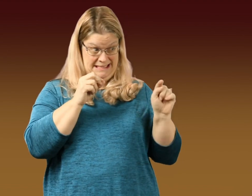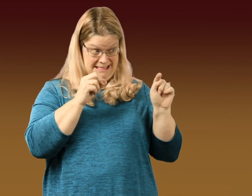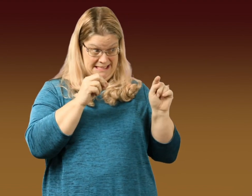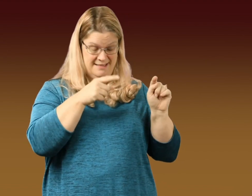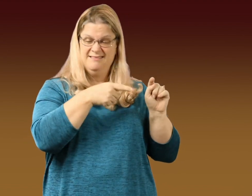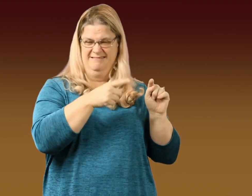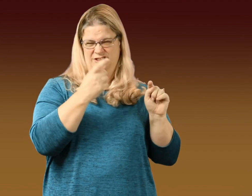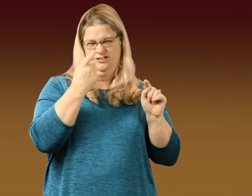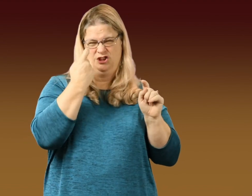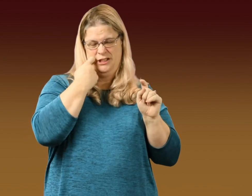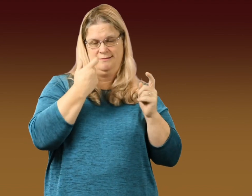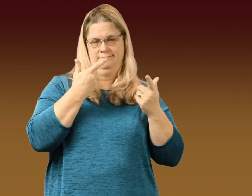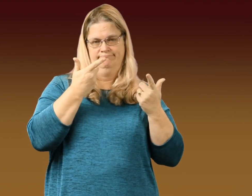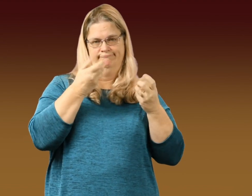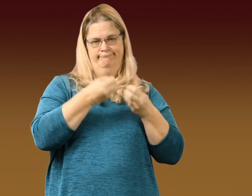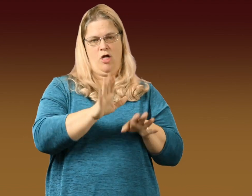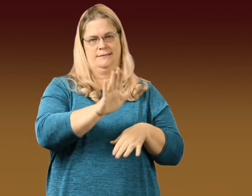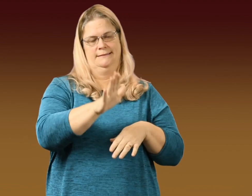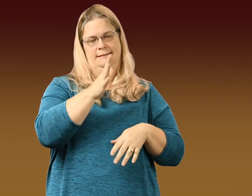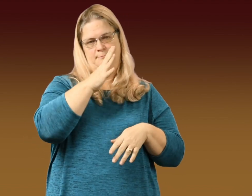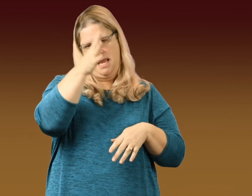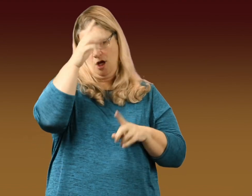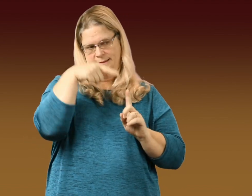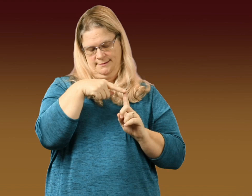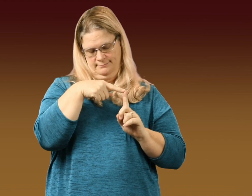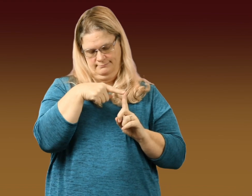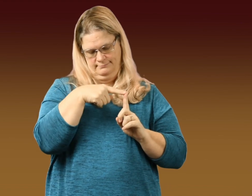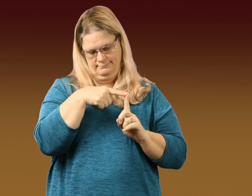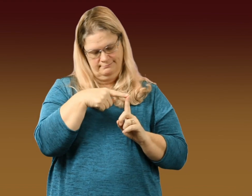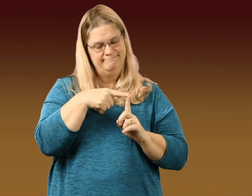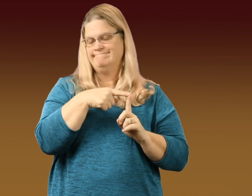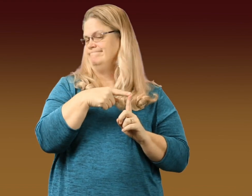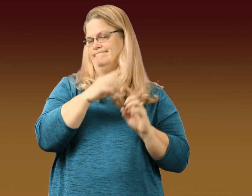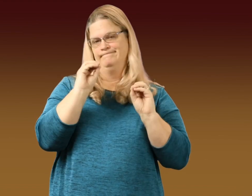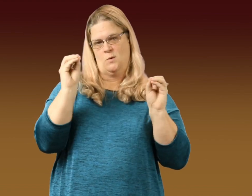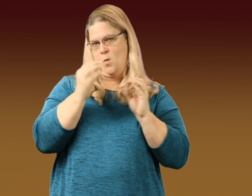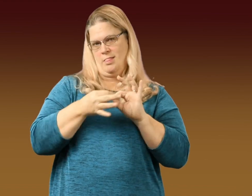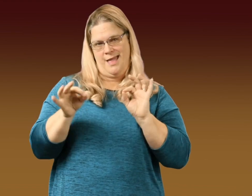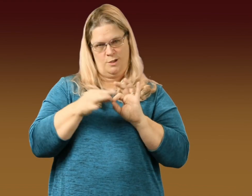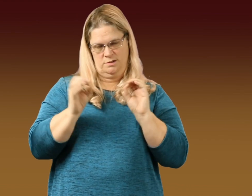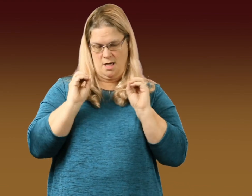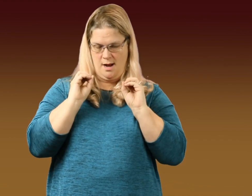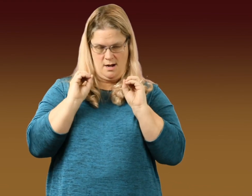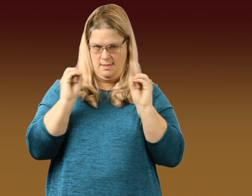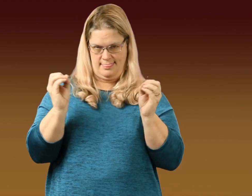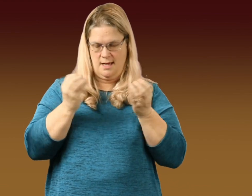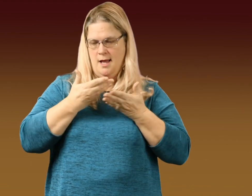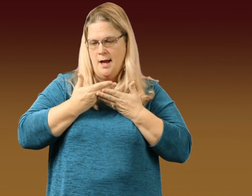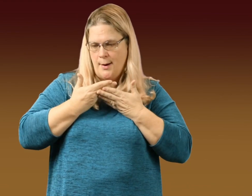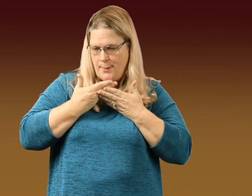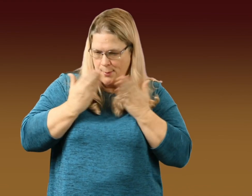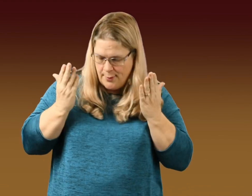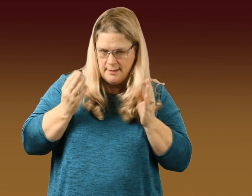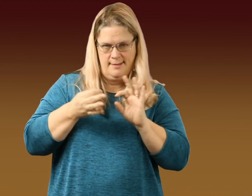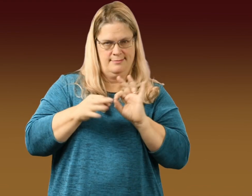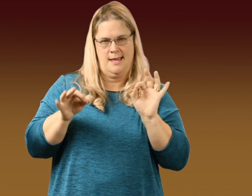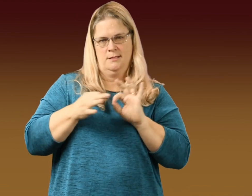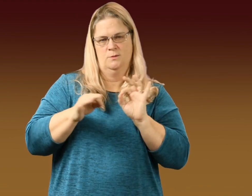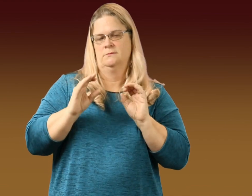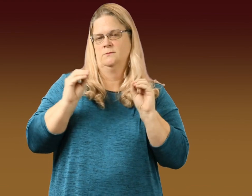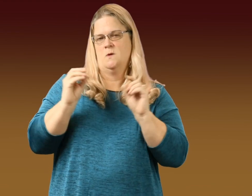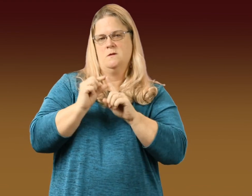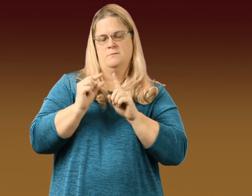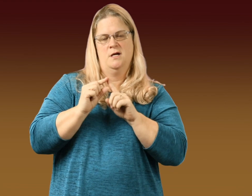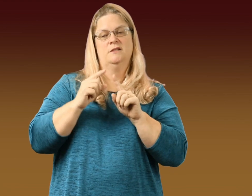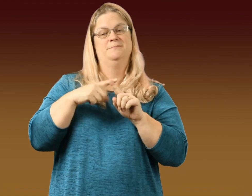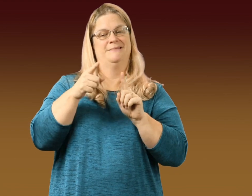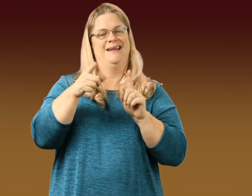He was in his 50s, and had recently lost his parents, and had no language whatsoever.